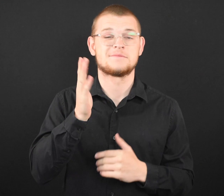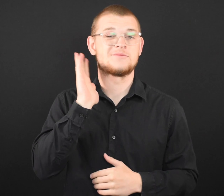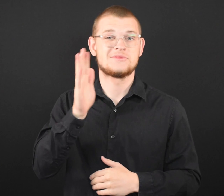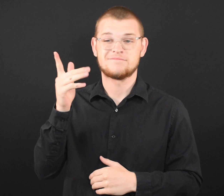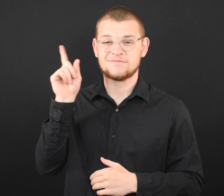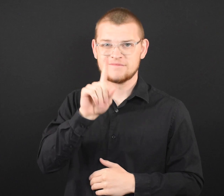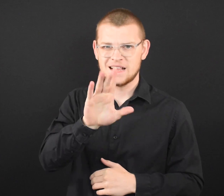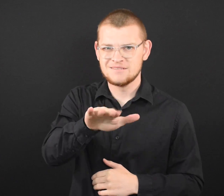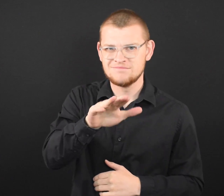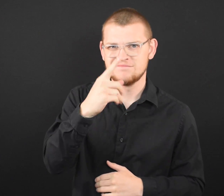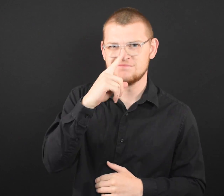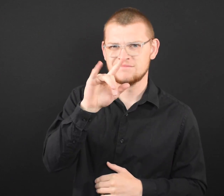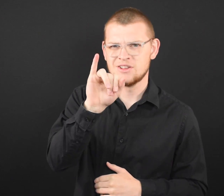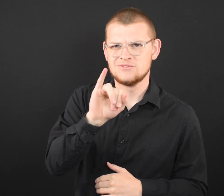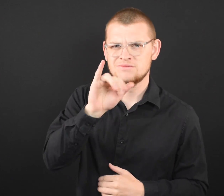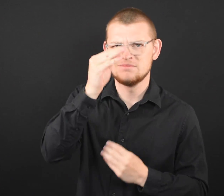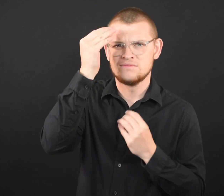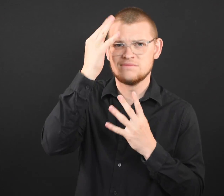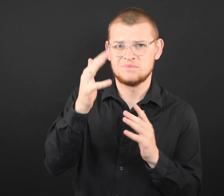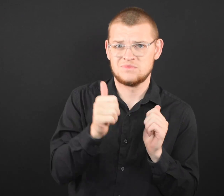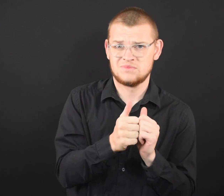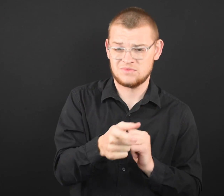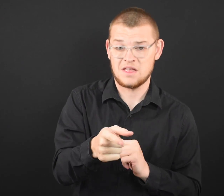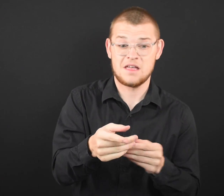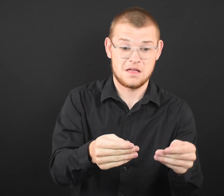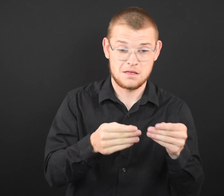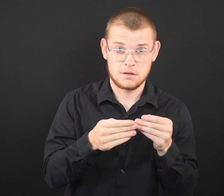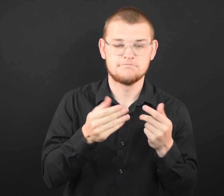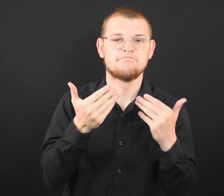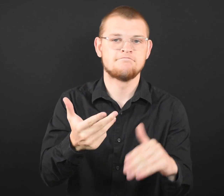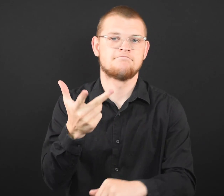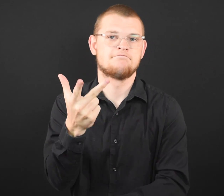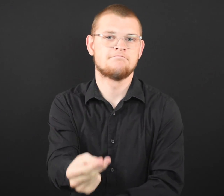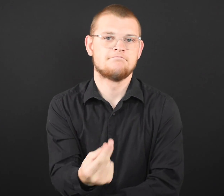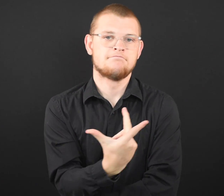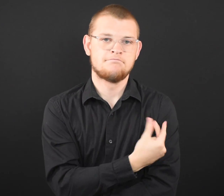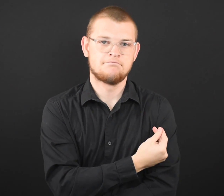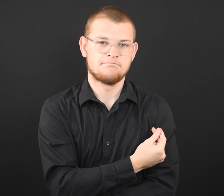for your insurance information when you get the COVID-19 vaccine. You can still get the